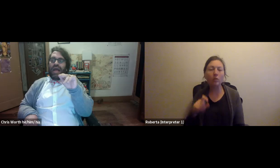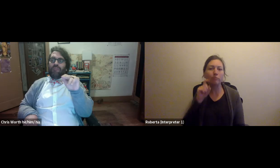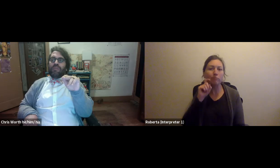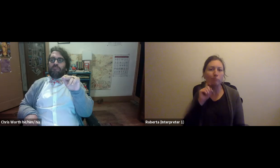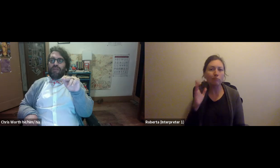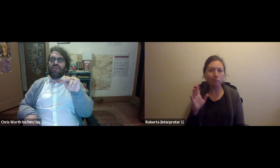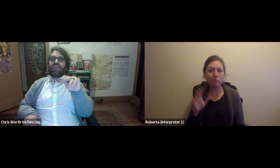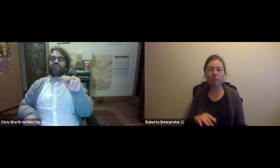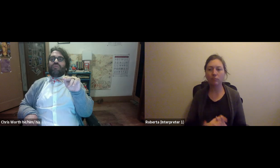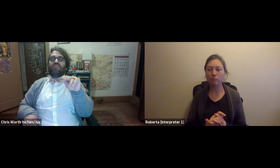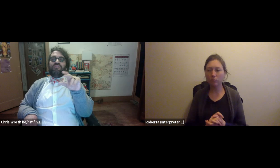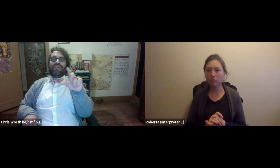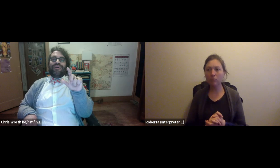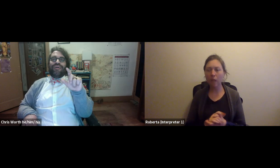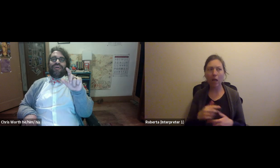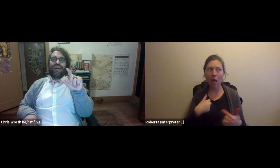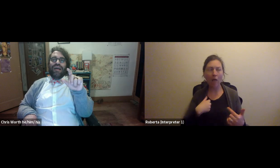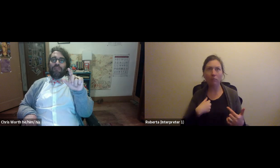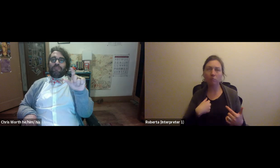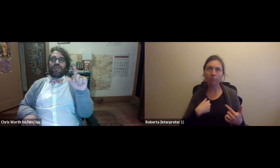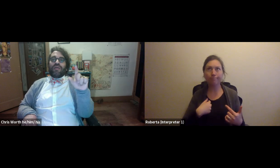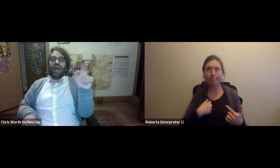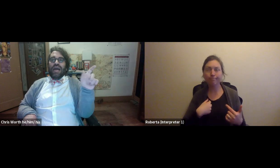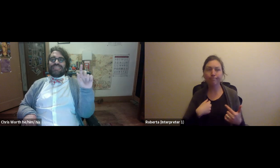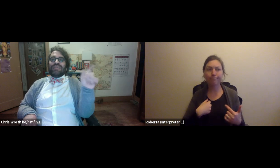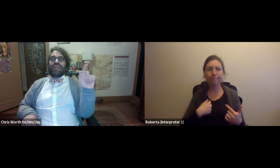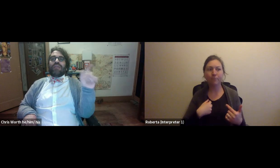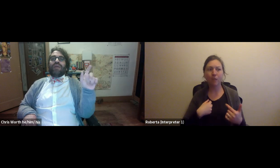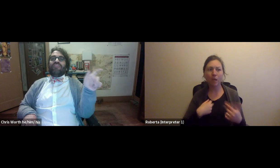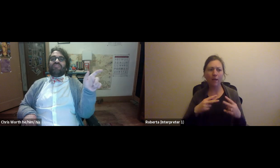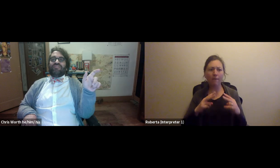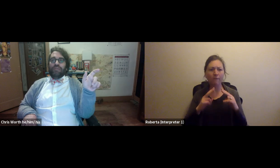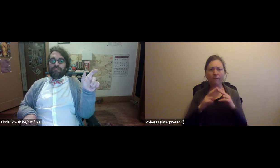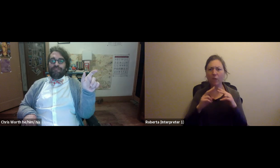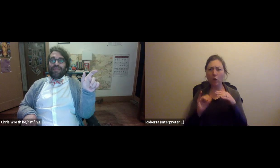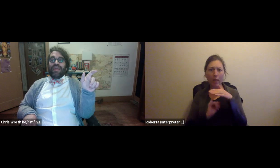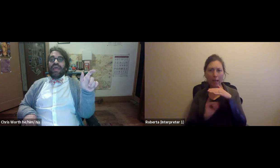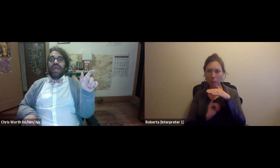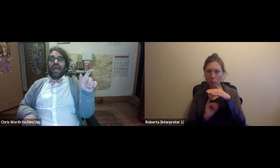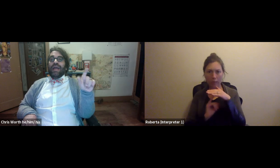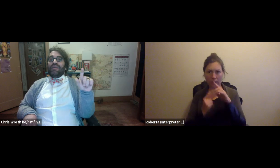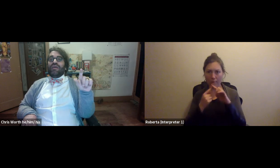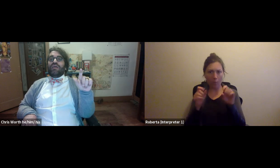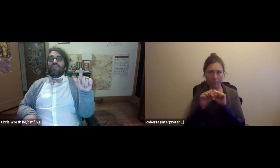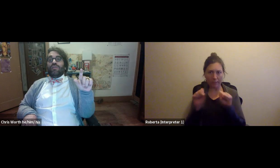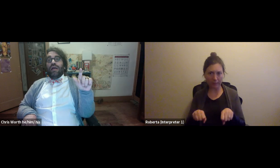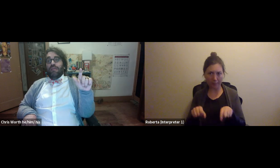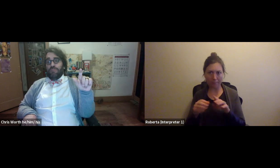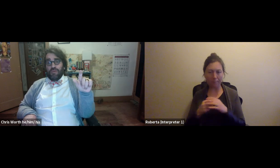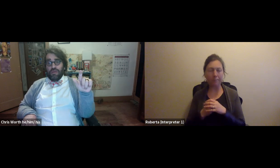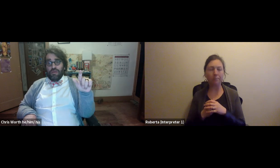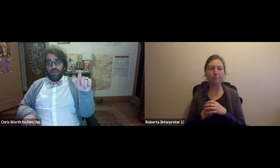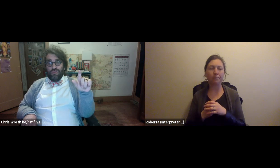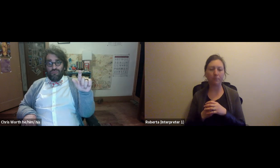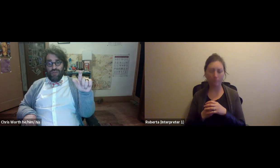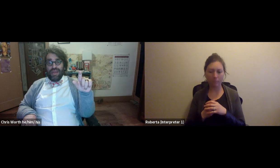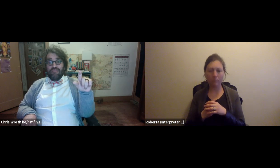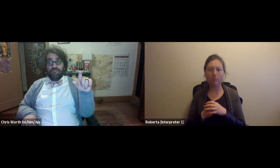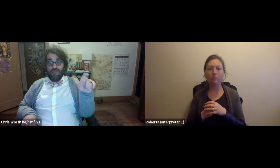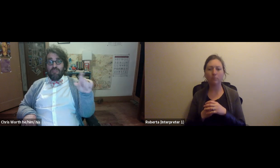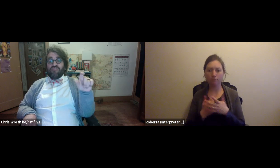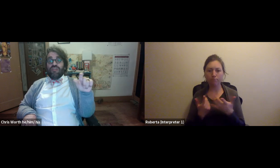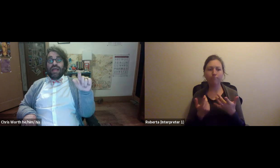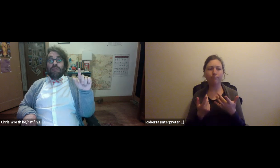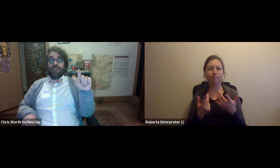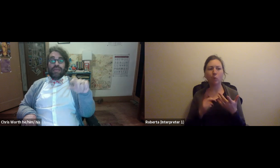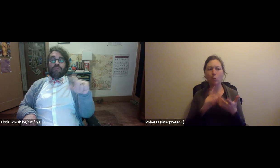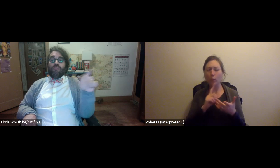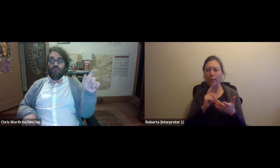had been really sort of isolated by the system and treated very much like I would never learn,